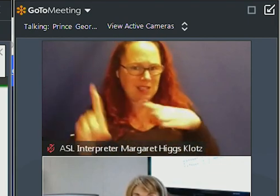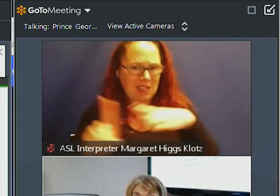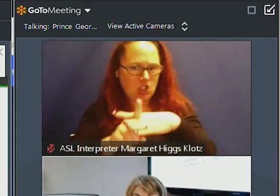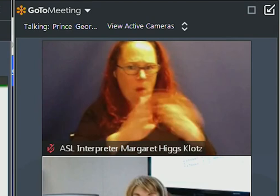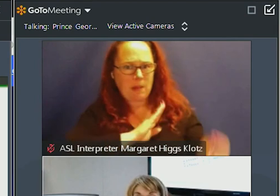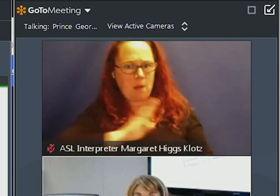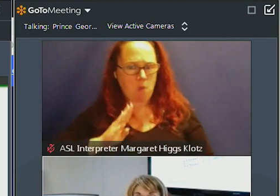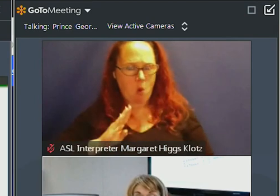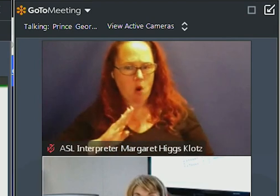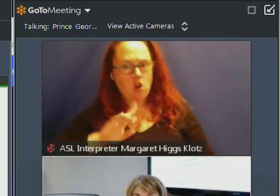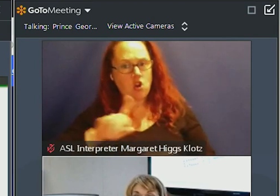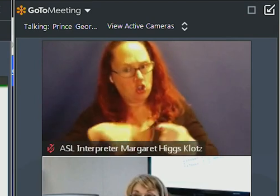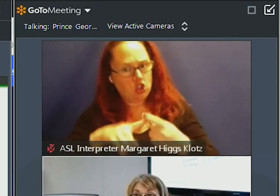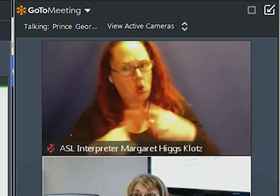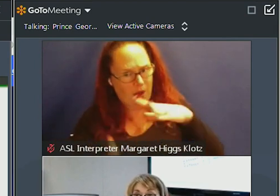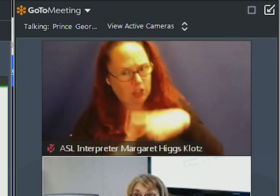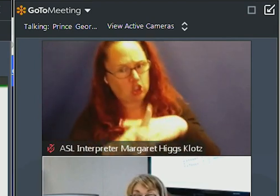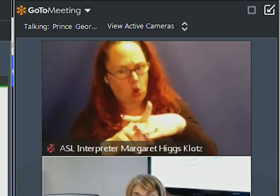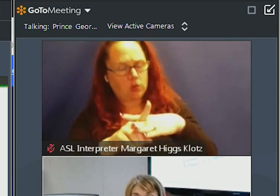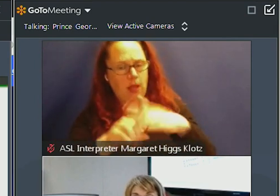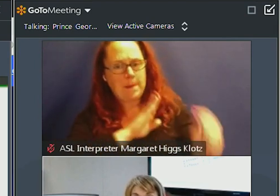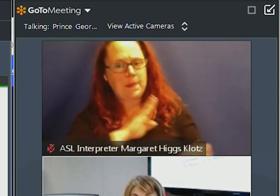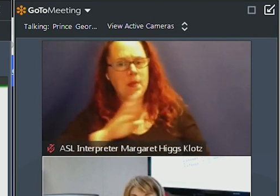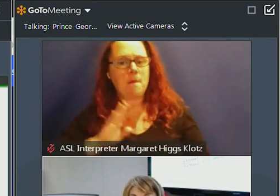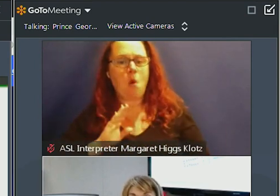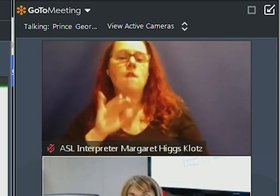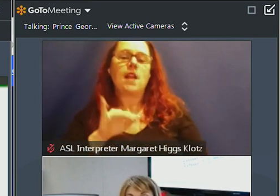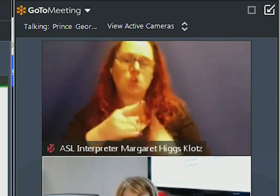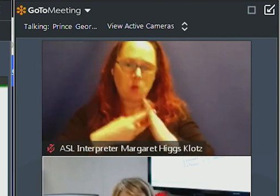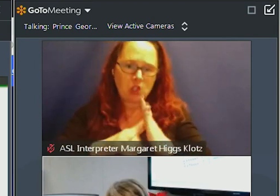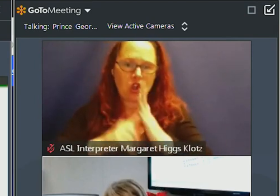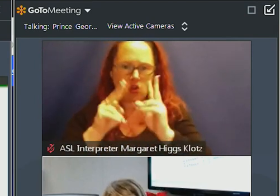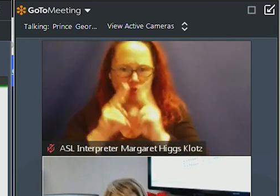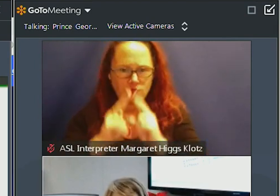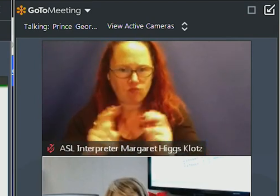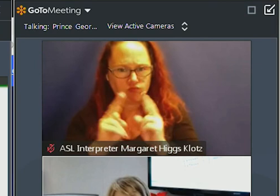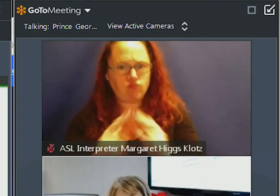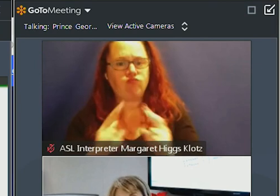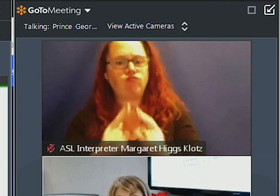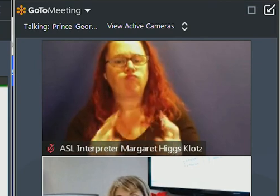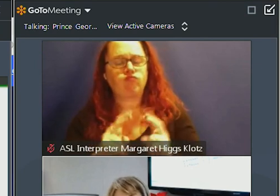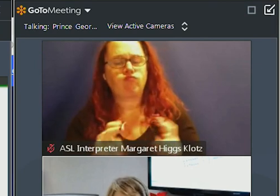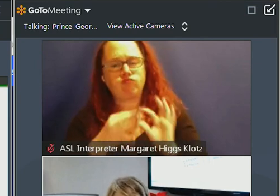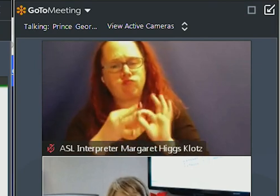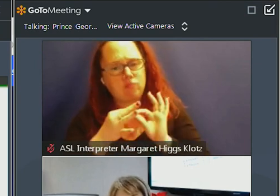And that is when we start to, to do our own analysis based on everything that we're hearing, including the testimony.